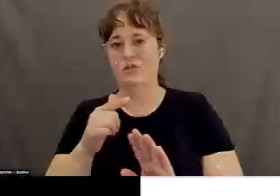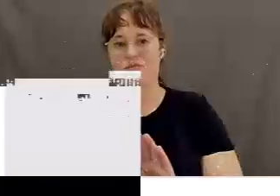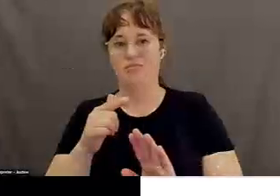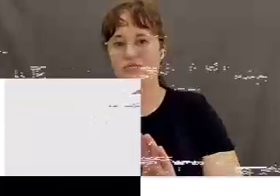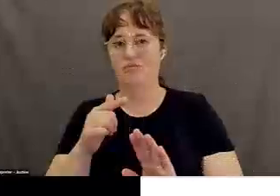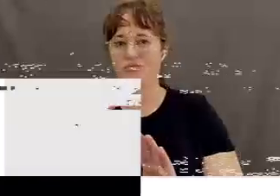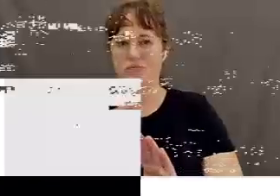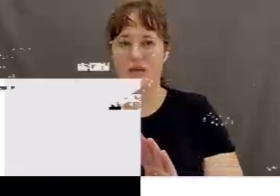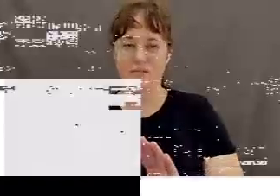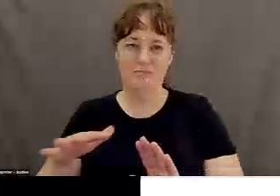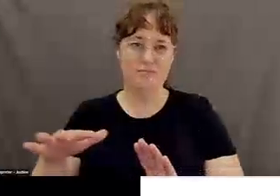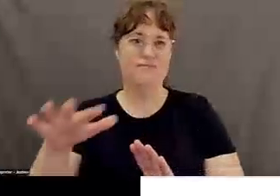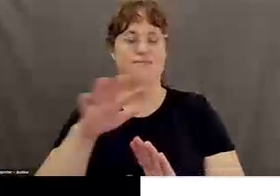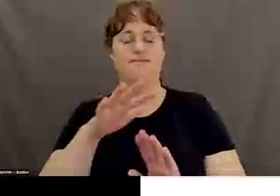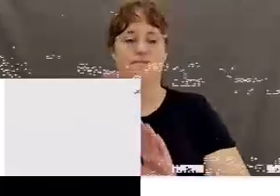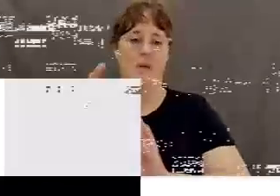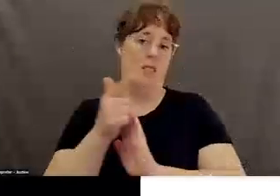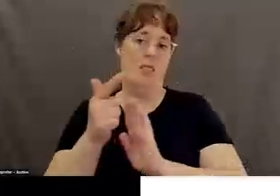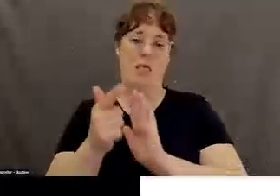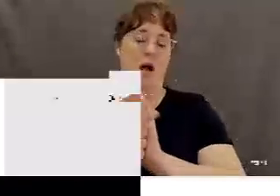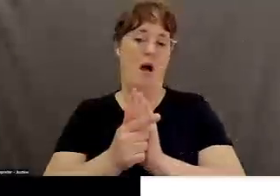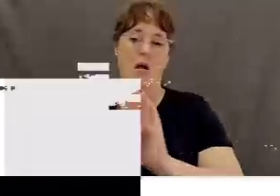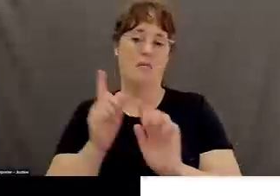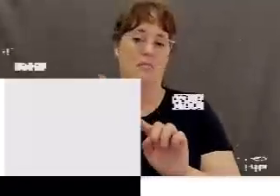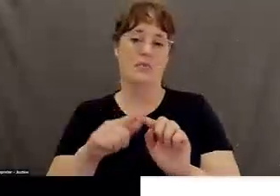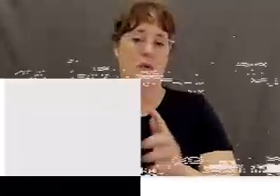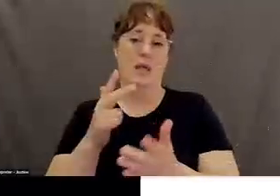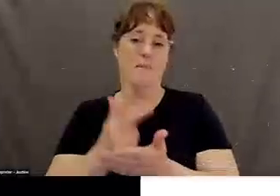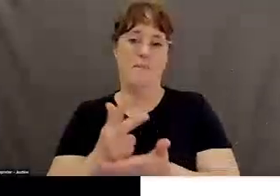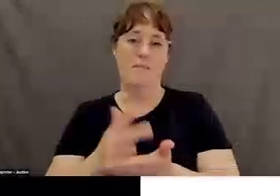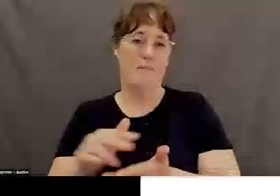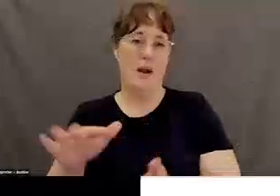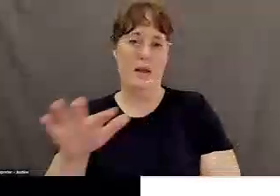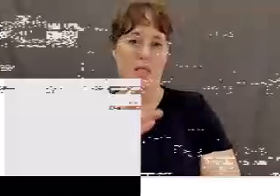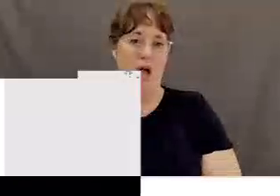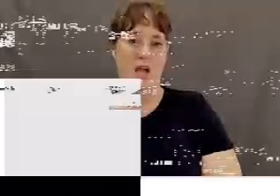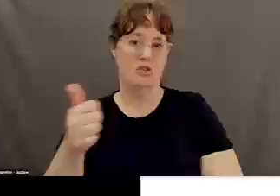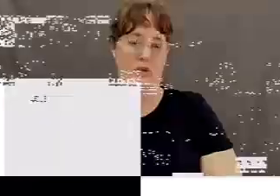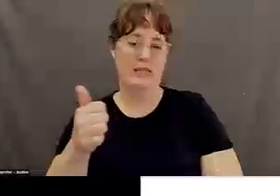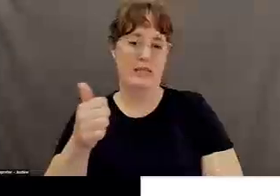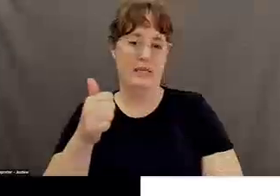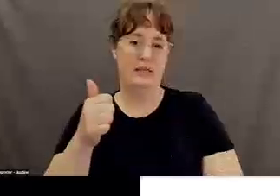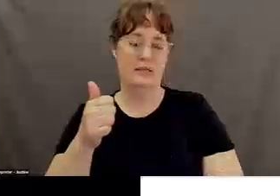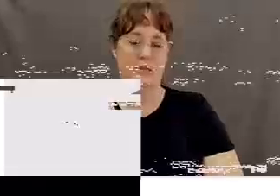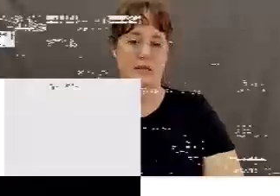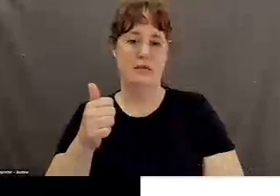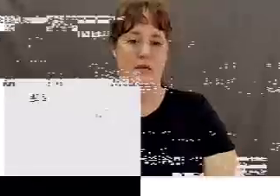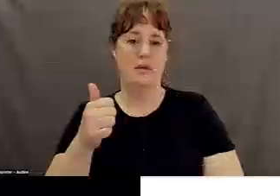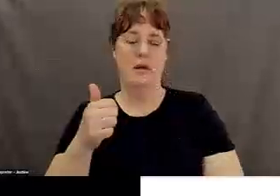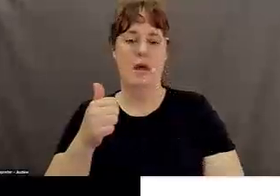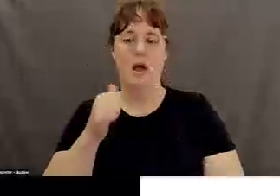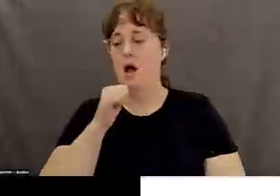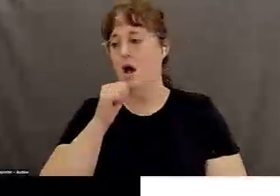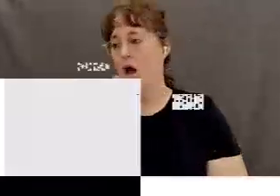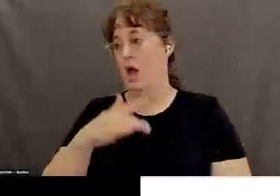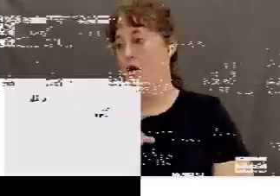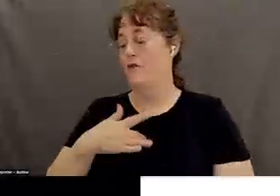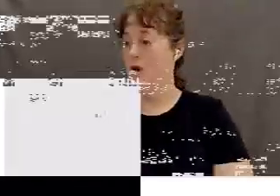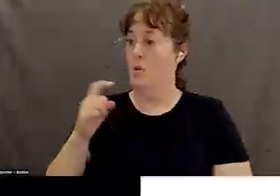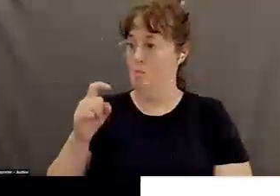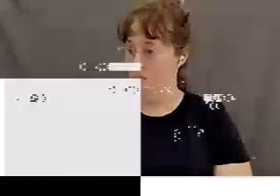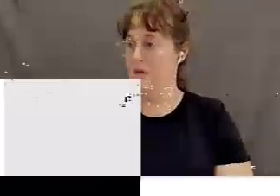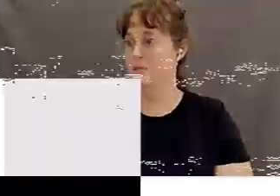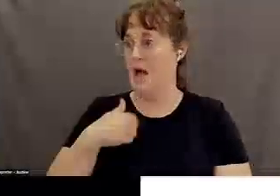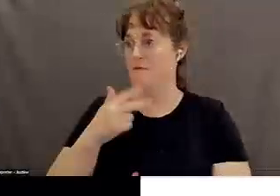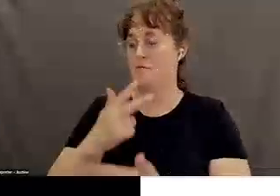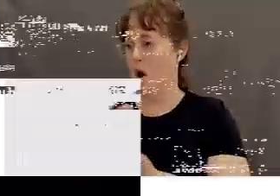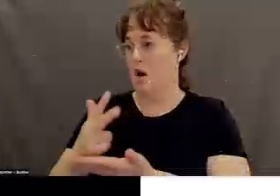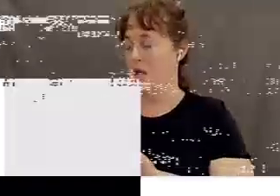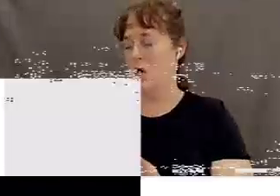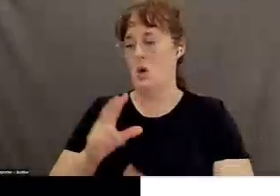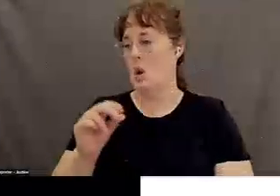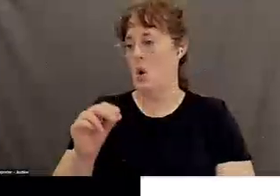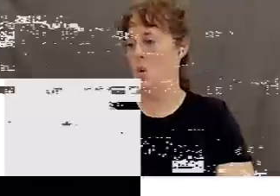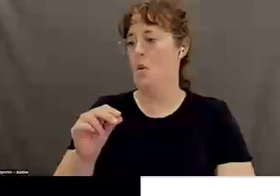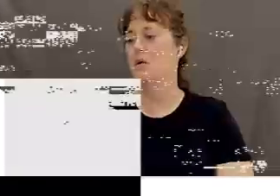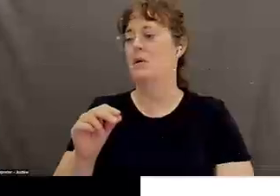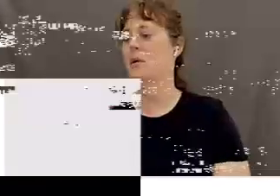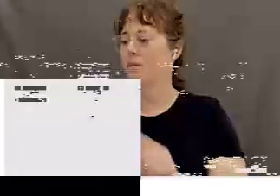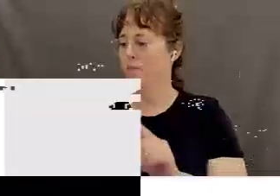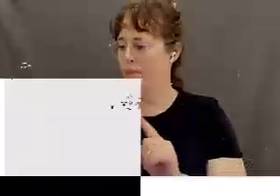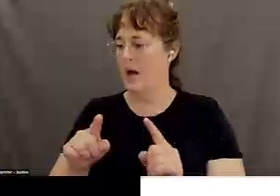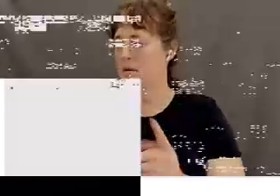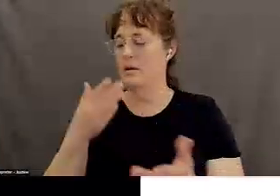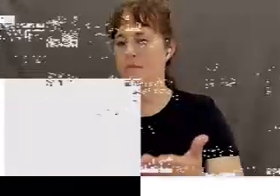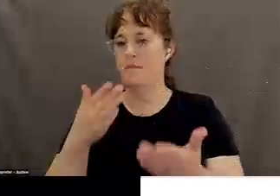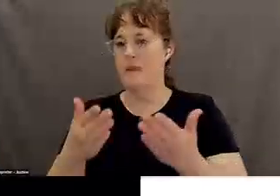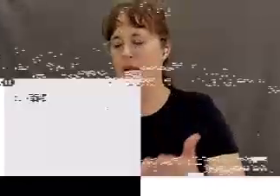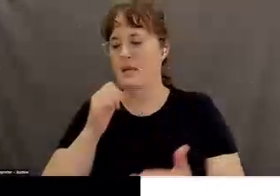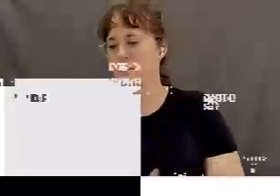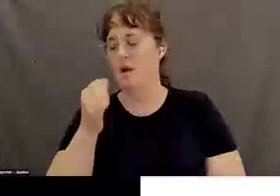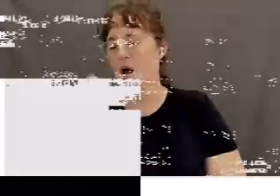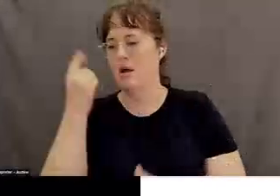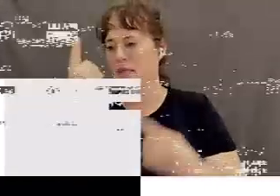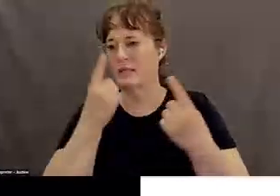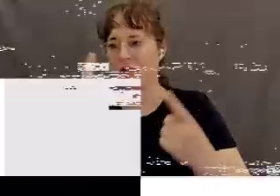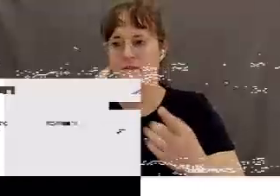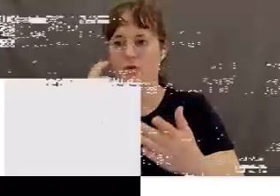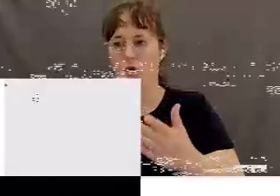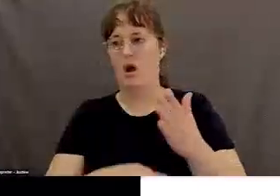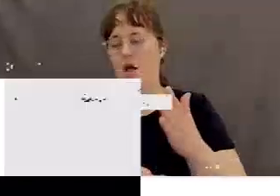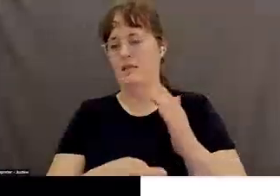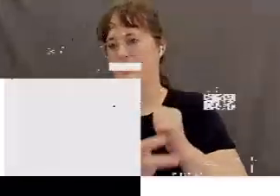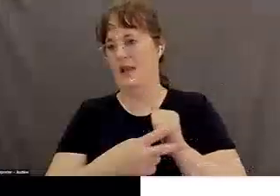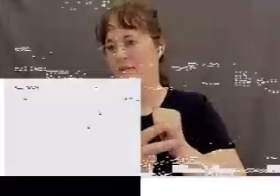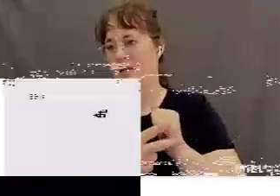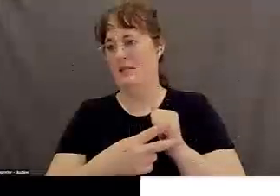Boardroom: The reason I asked about the parking was not because I think there should be parking, I just wanted to make sure I wasn't missing something on the diagram, because maybe it wasn't being considered as a cost-saving measure to eliminate that.